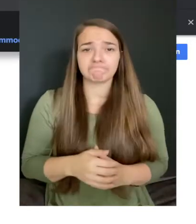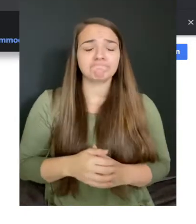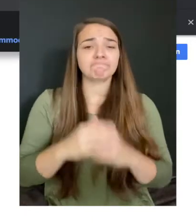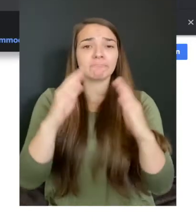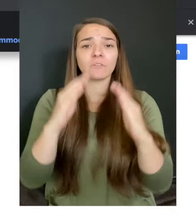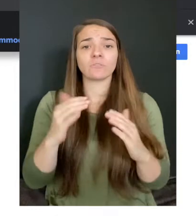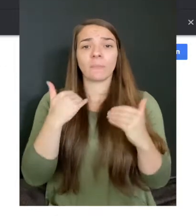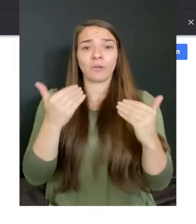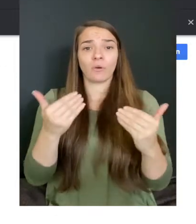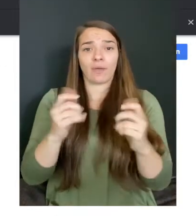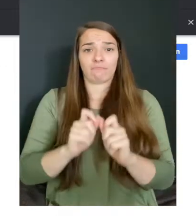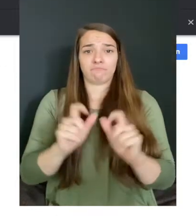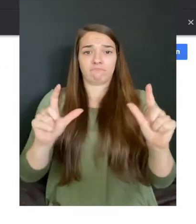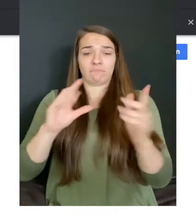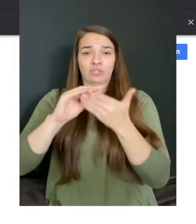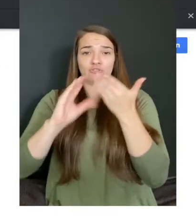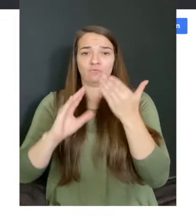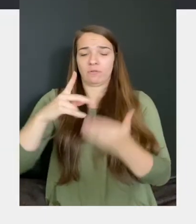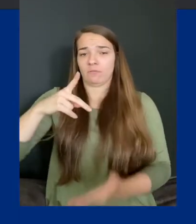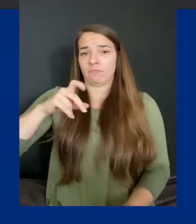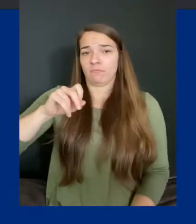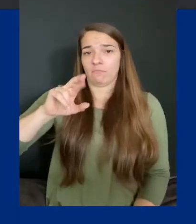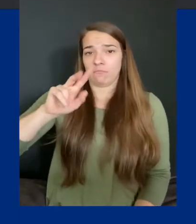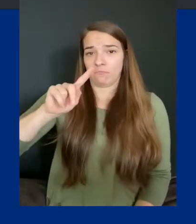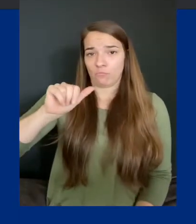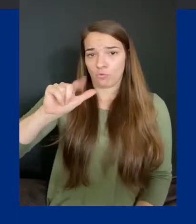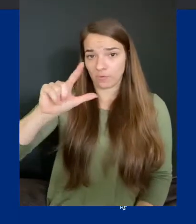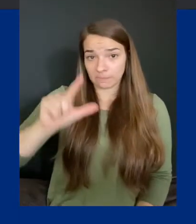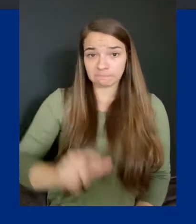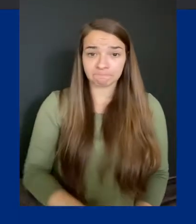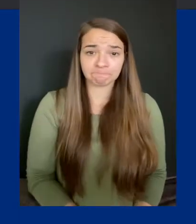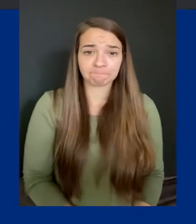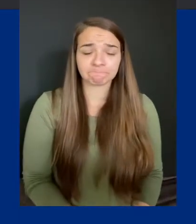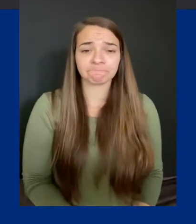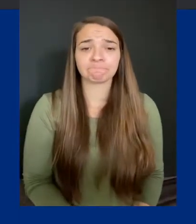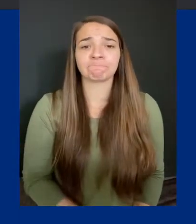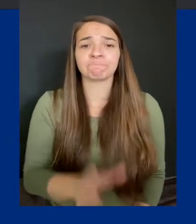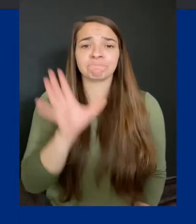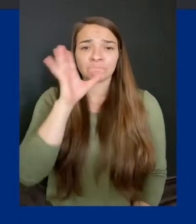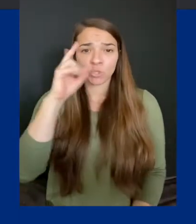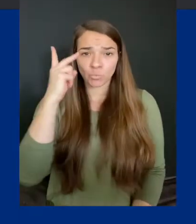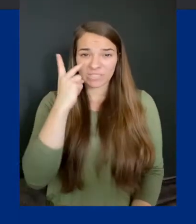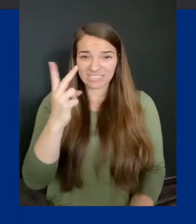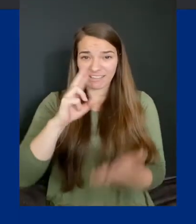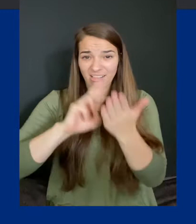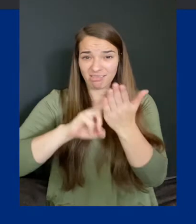portal, and it will bring you to this log-in page.